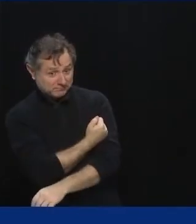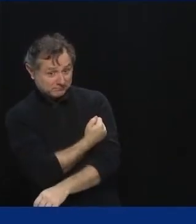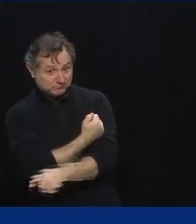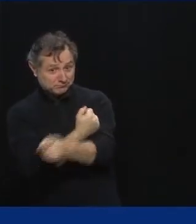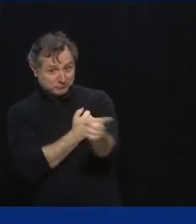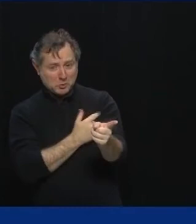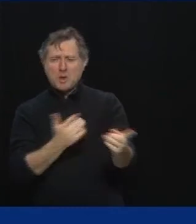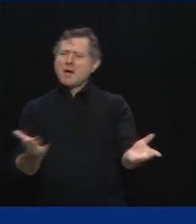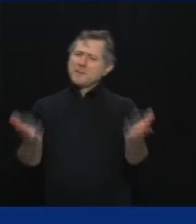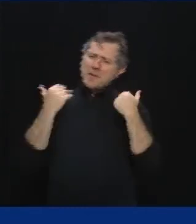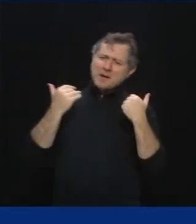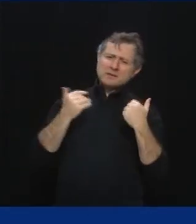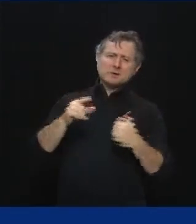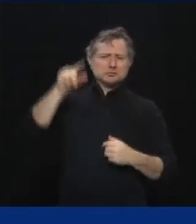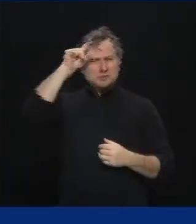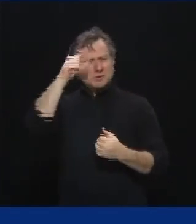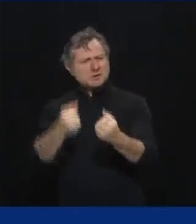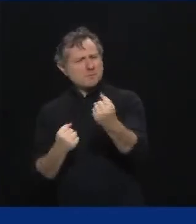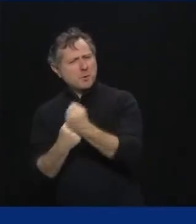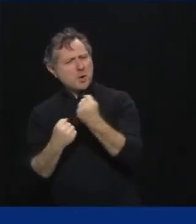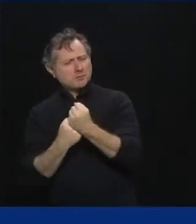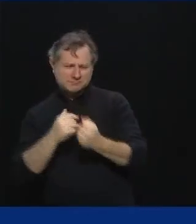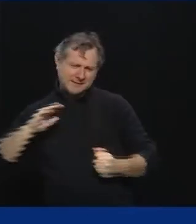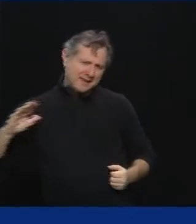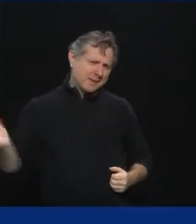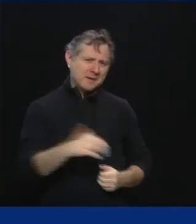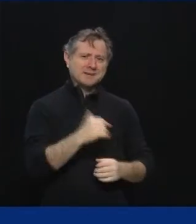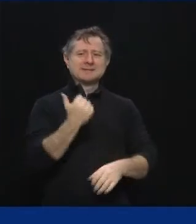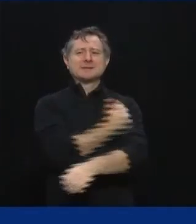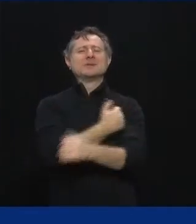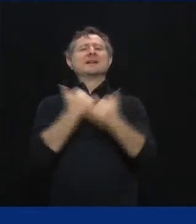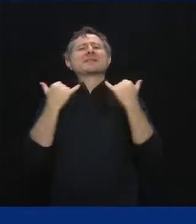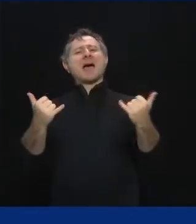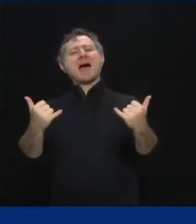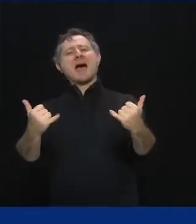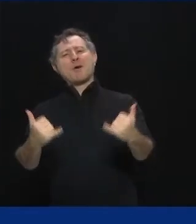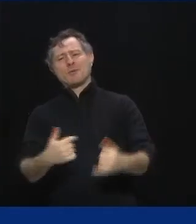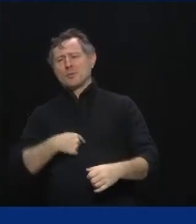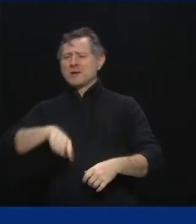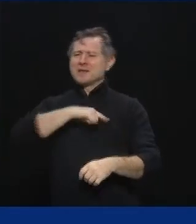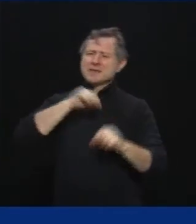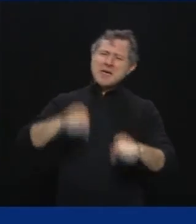FOOTBALLS OR JERSEYS FOR THE AMAZING NEW YORKERS 12 AND UP WHO ARE STEPPING UP TO GET SO MAKE THE PLAY, GIANTS FANS.